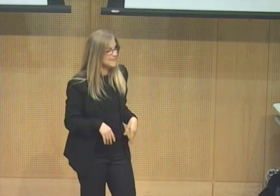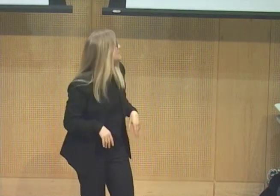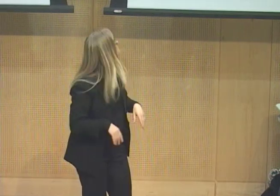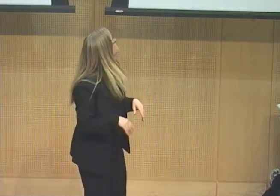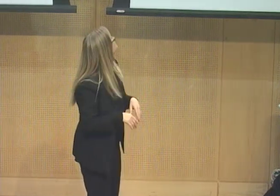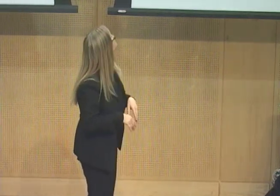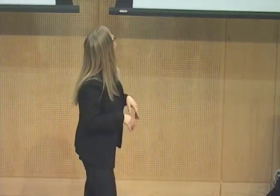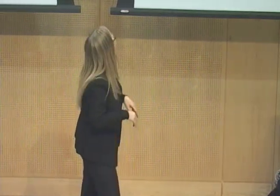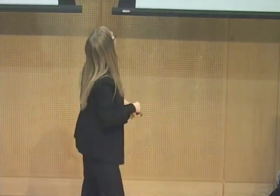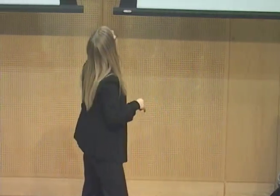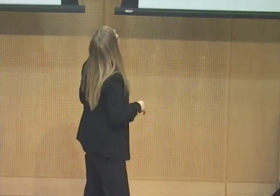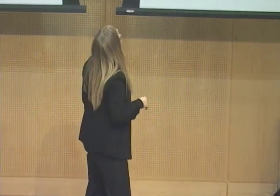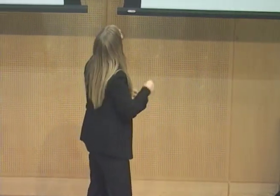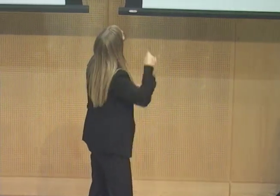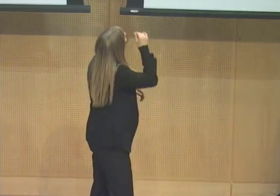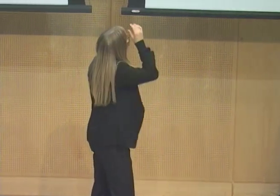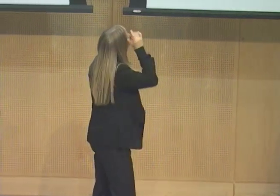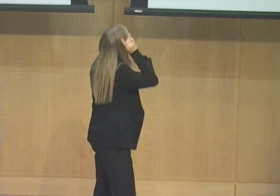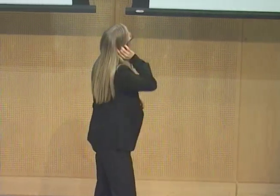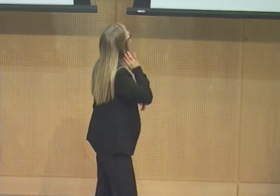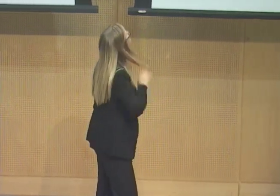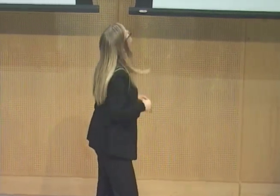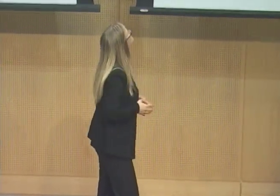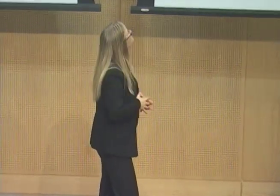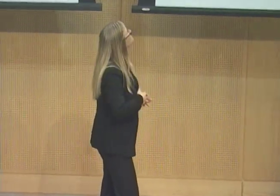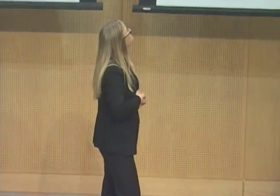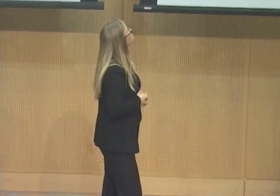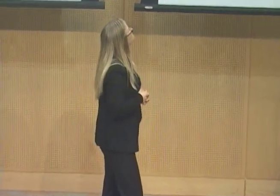So here I'll talk about lexical choices.